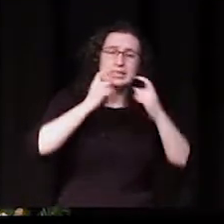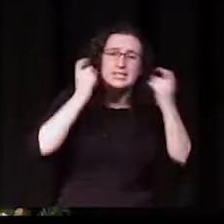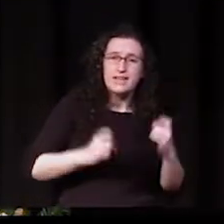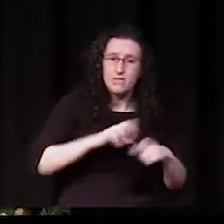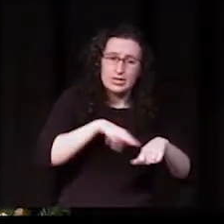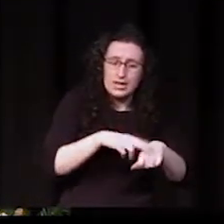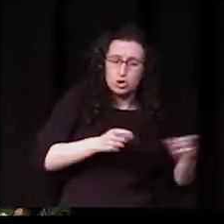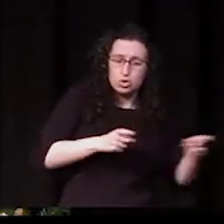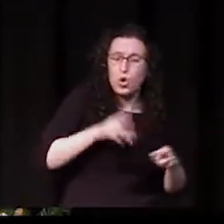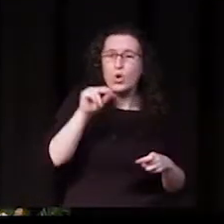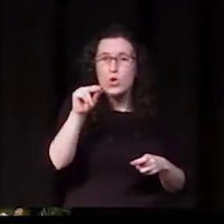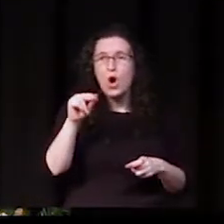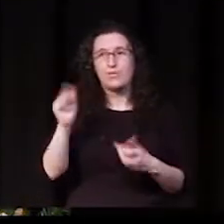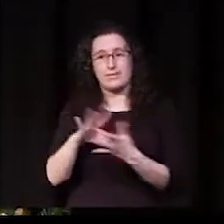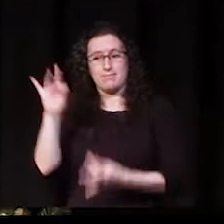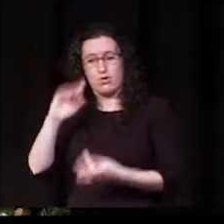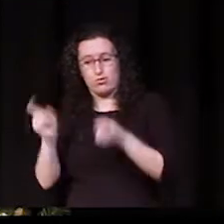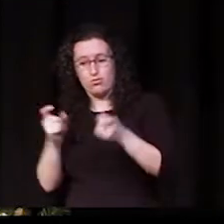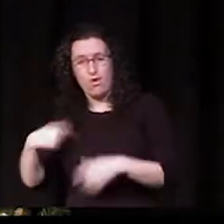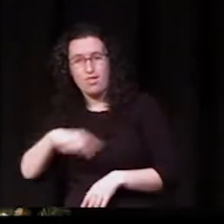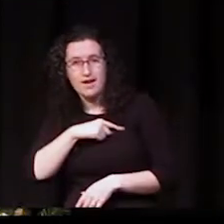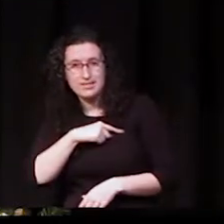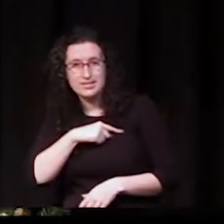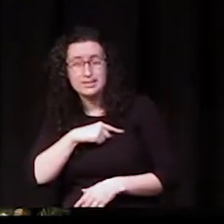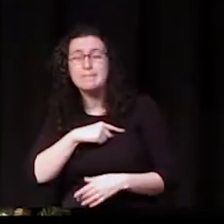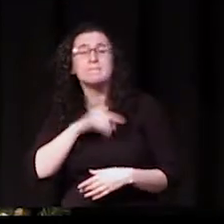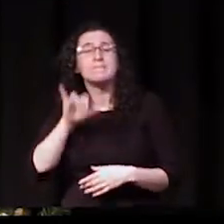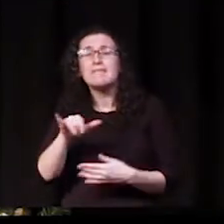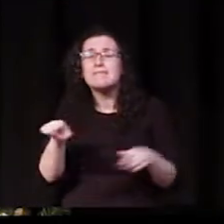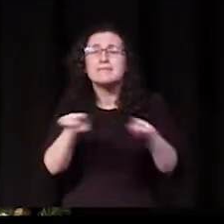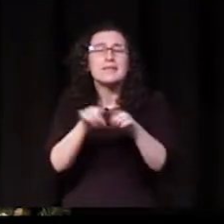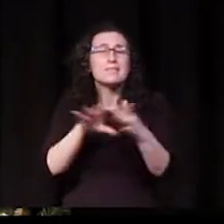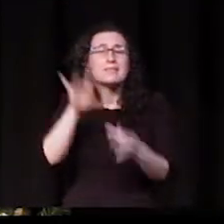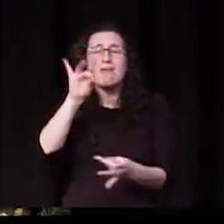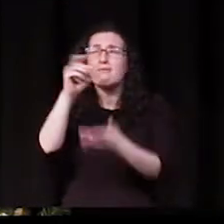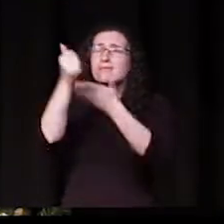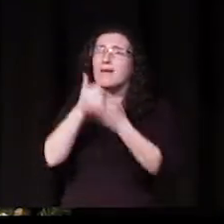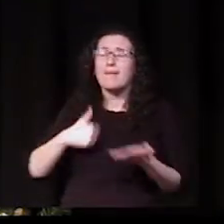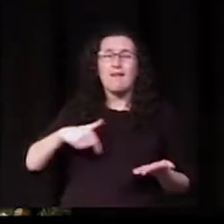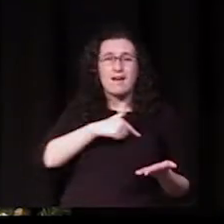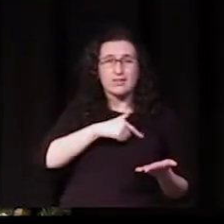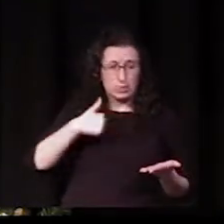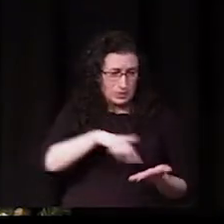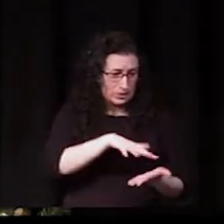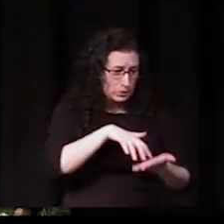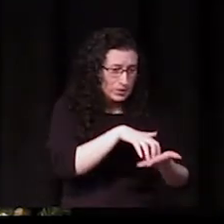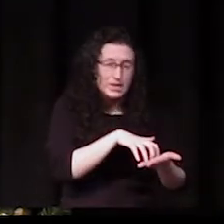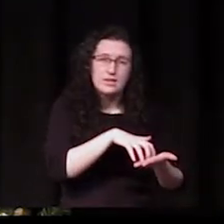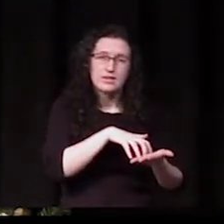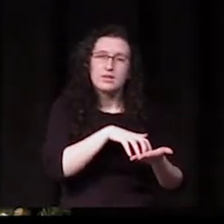but we're controlled by the Spirit, and the same Spirit is helping us in our weakness. He's not judging us in our weakness,